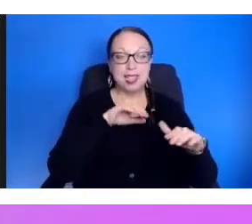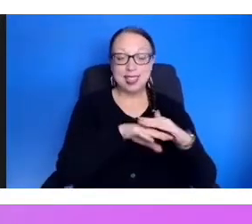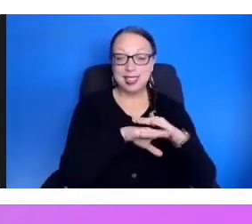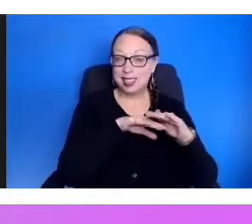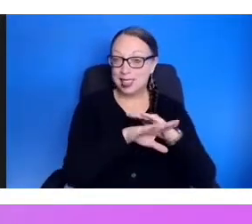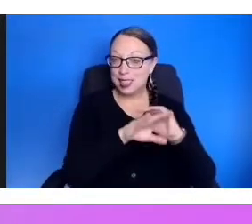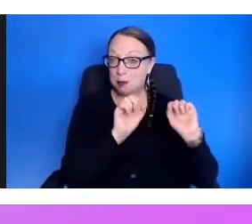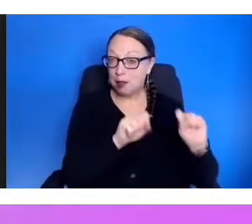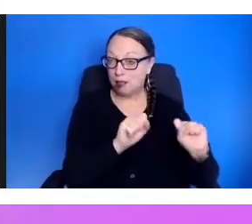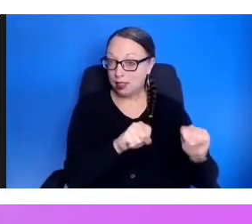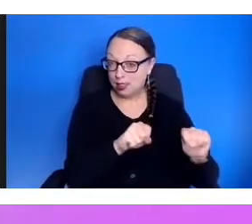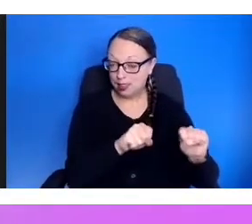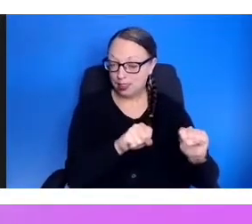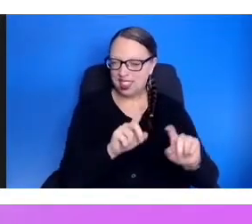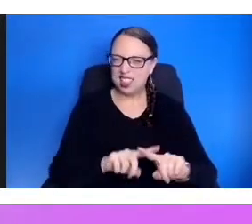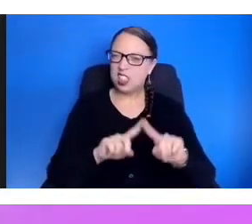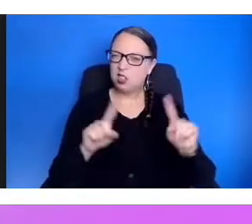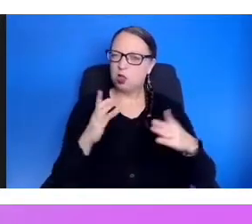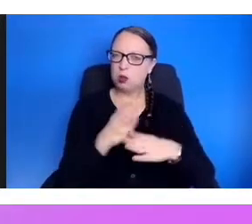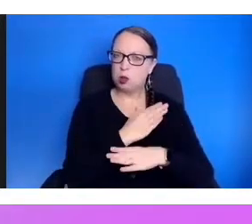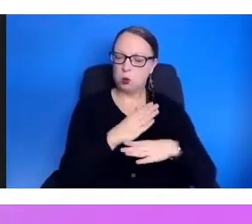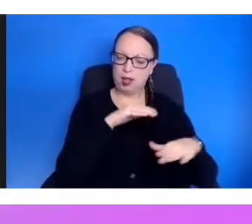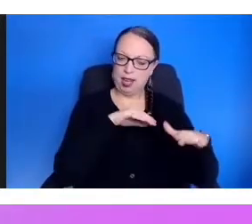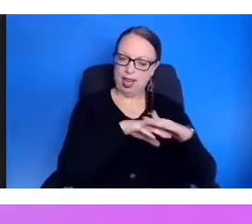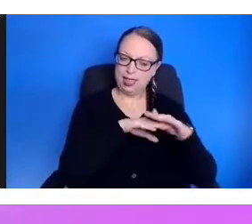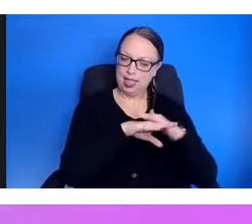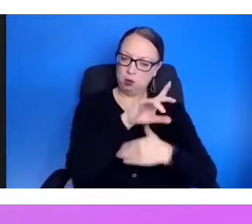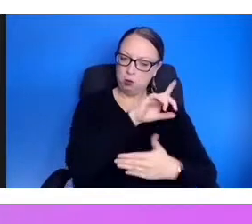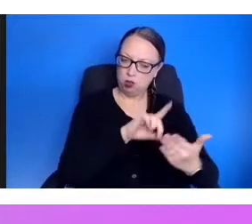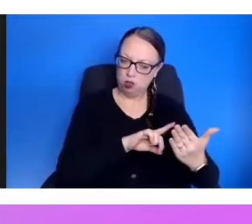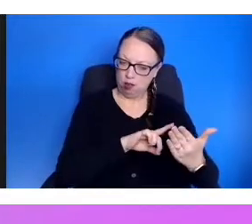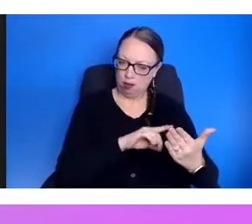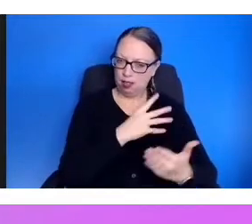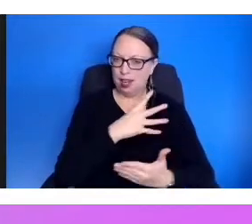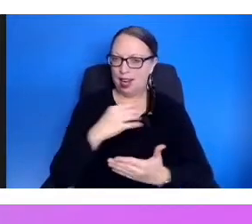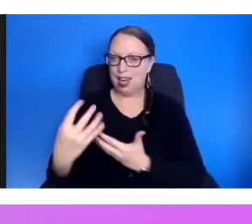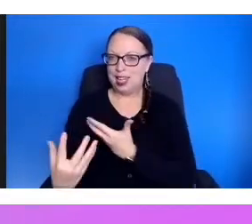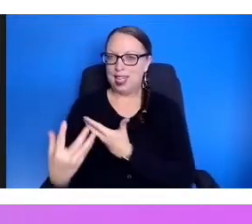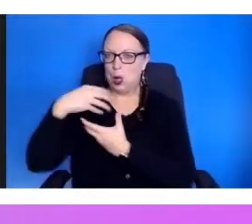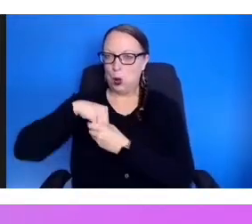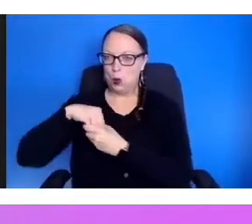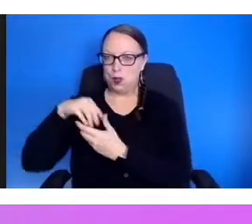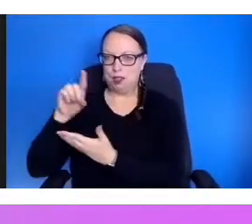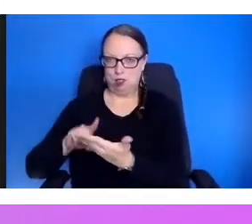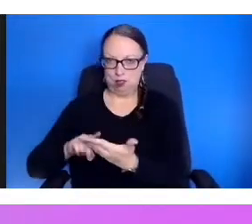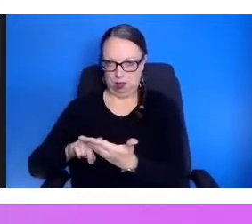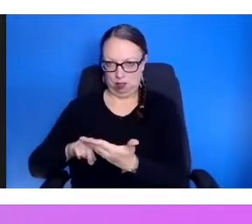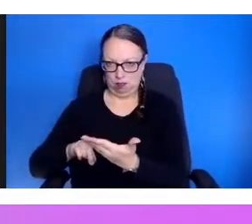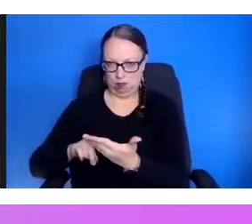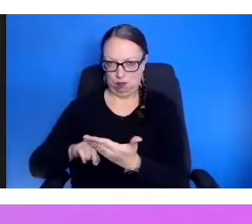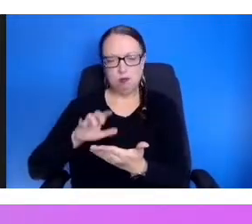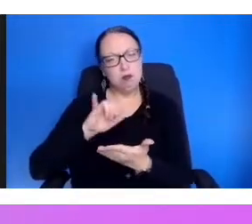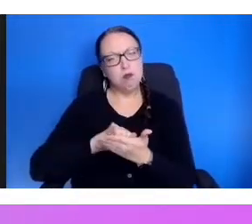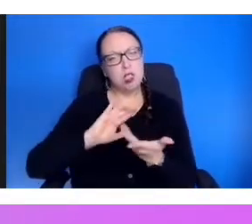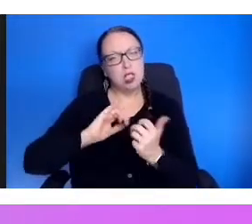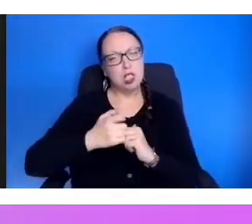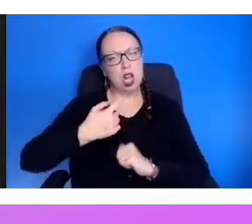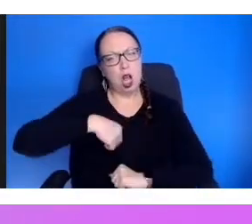is the difference between accessible design and inclusive design. And this is very much the way we think of it and I'm sure it can be debated by many